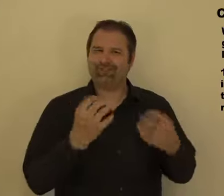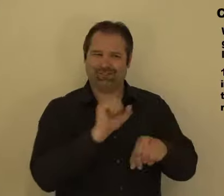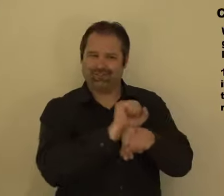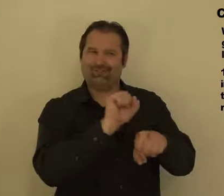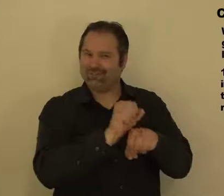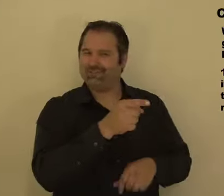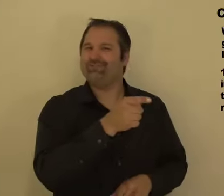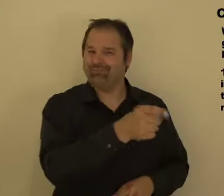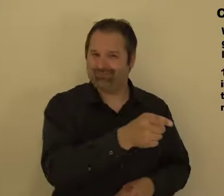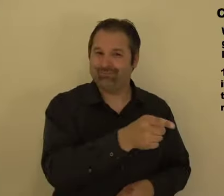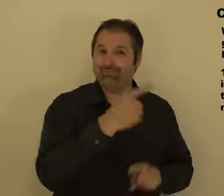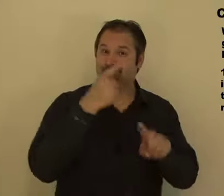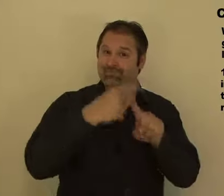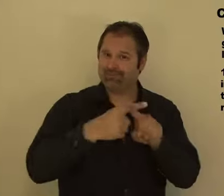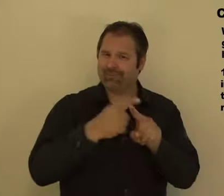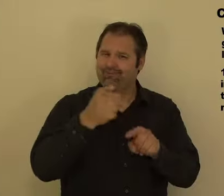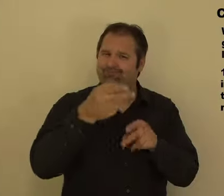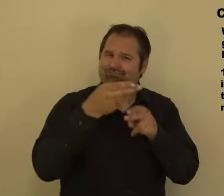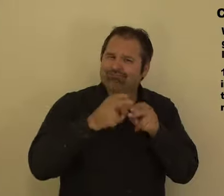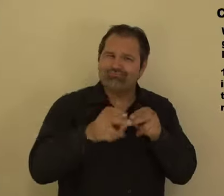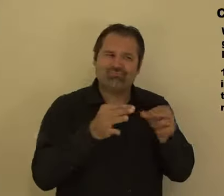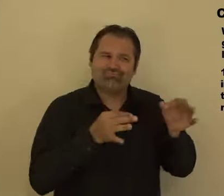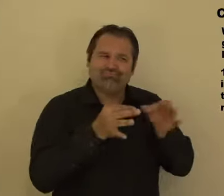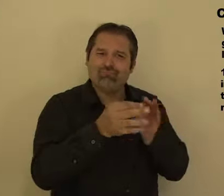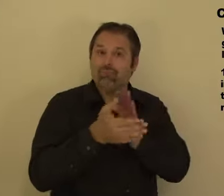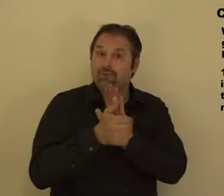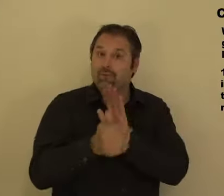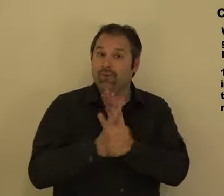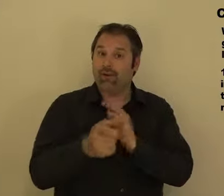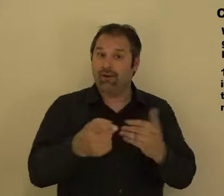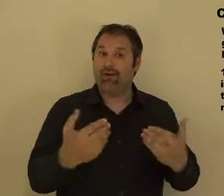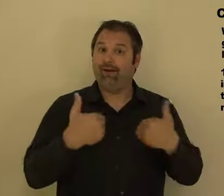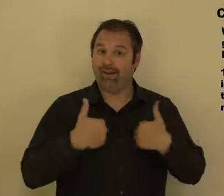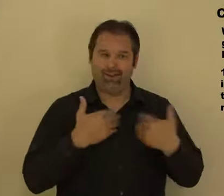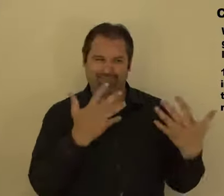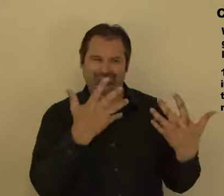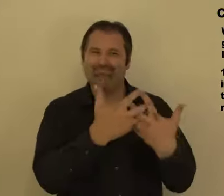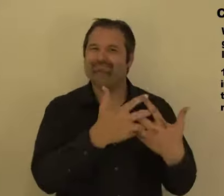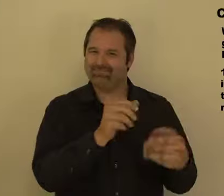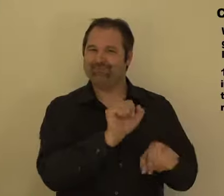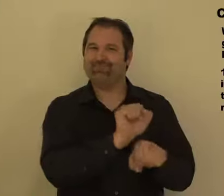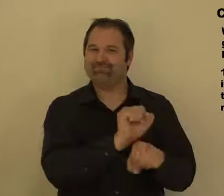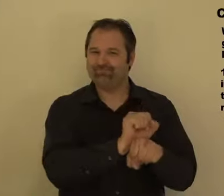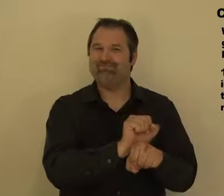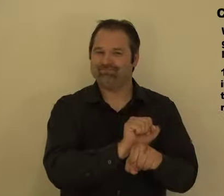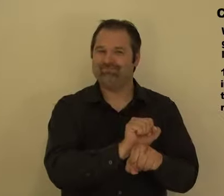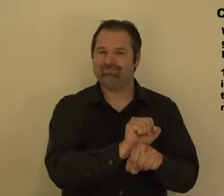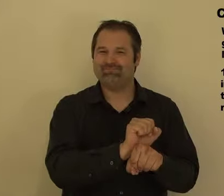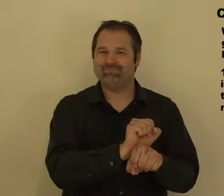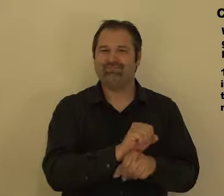Now, the cover letter is not a duplication of the resume, but a preview of who you are.